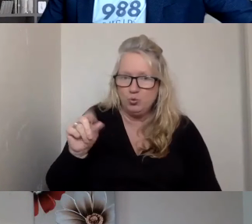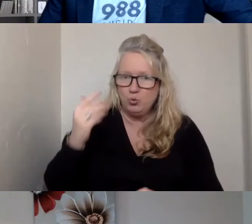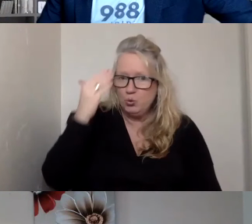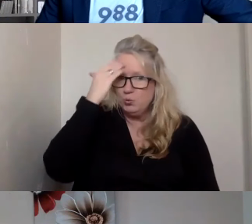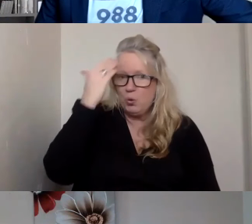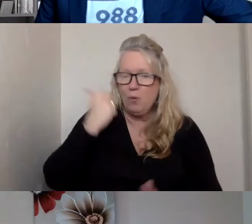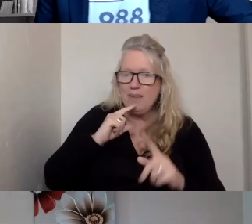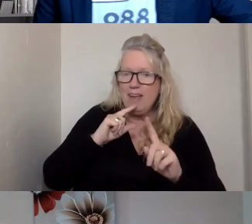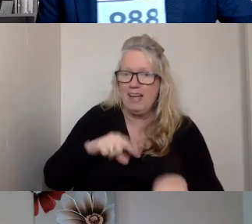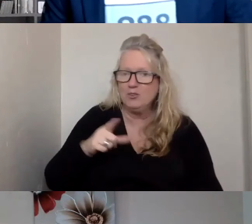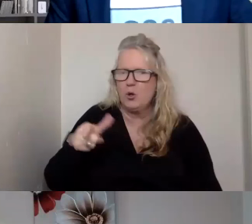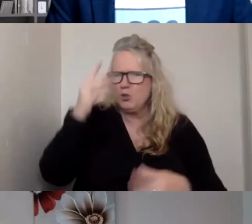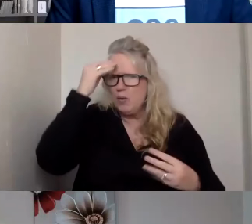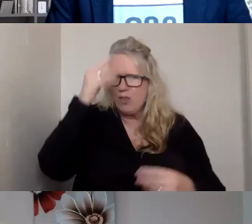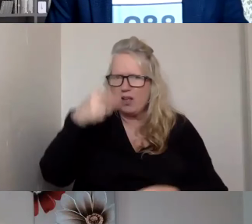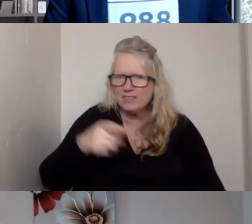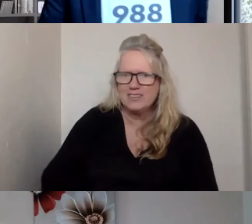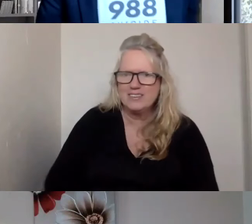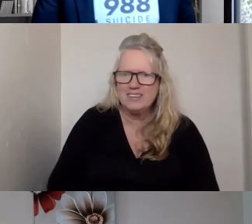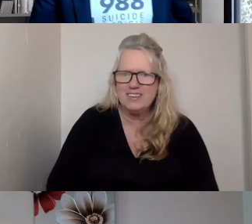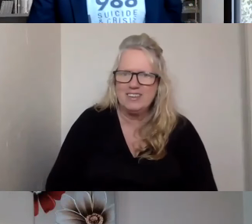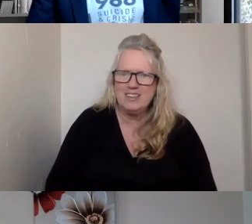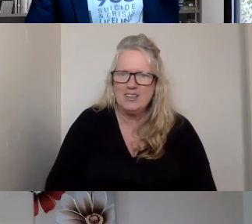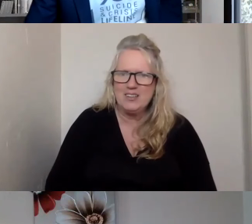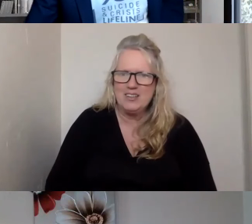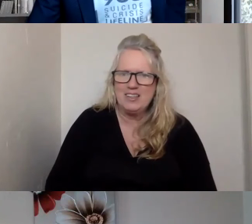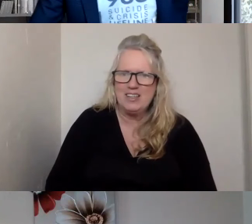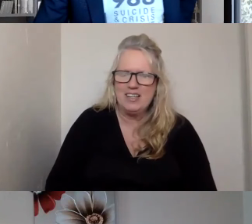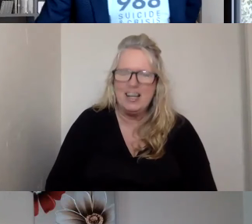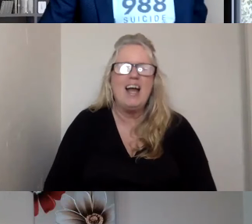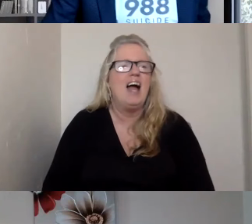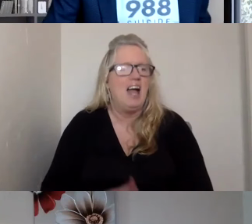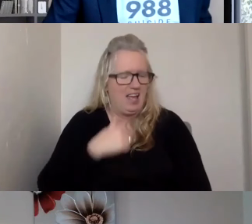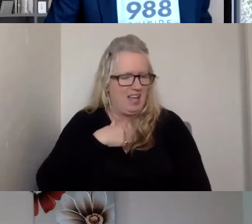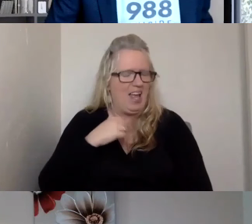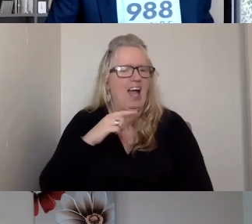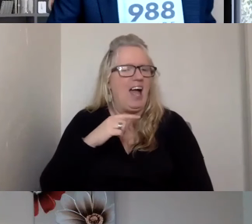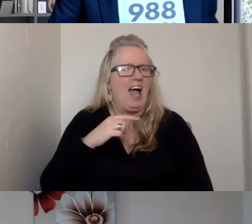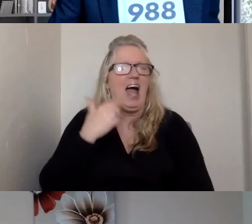ANSWER OR HAVE THOUGHTS ON IT? >>: I DON'T KNOW THE ANSWER